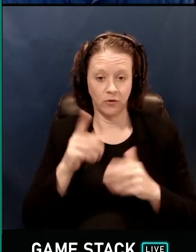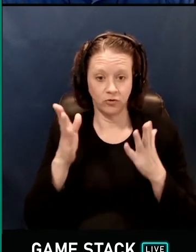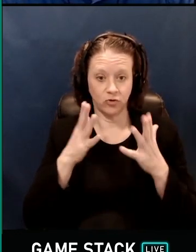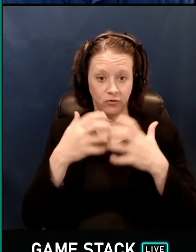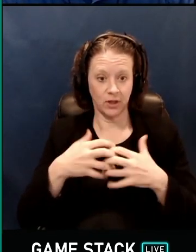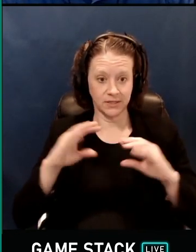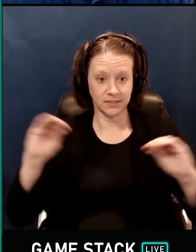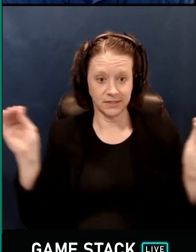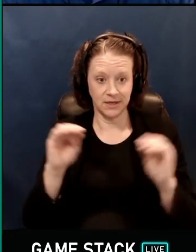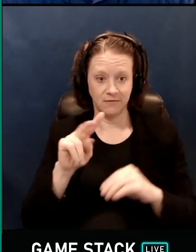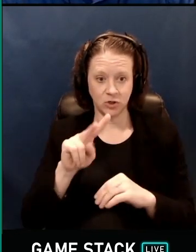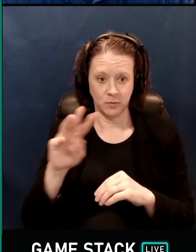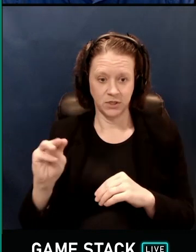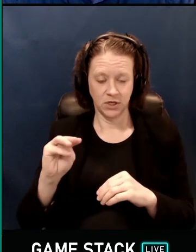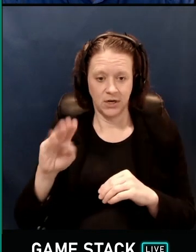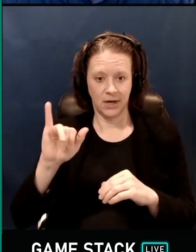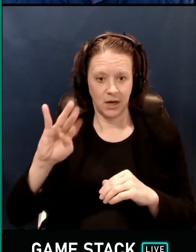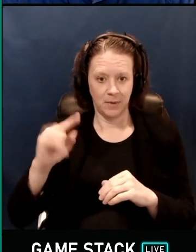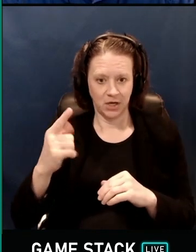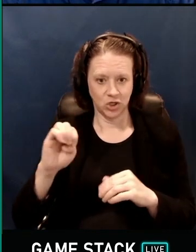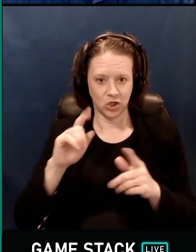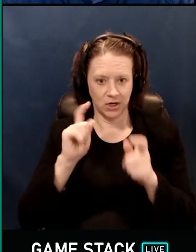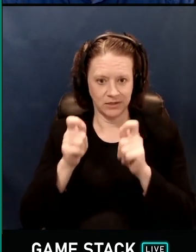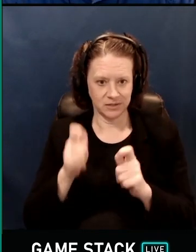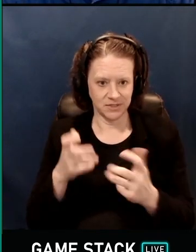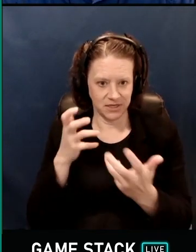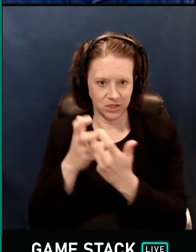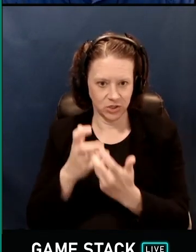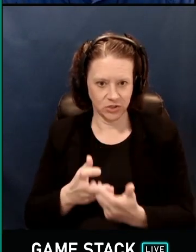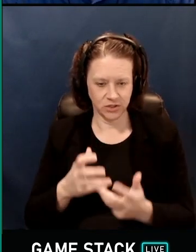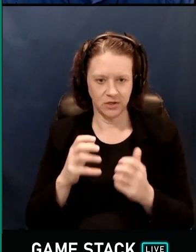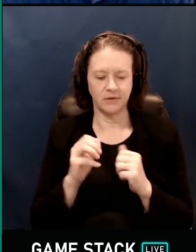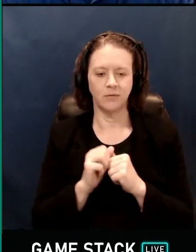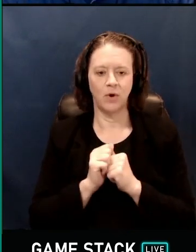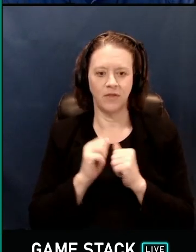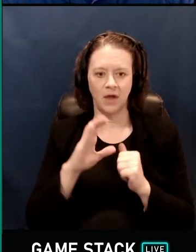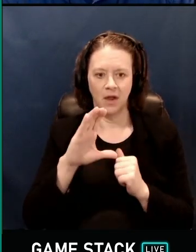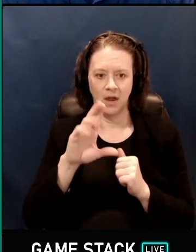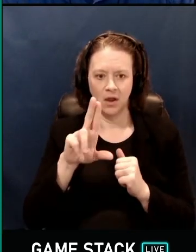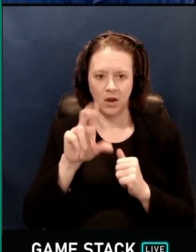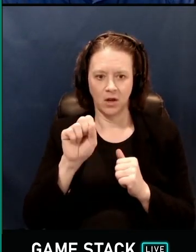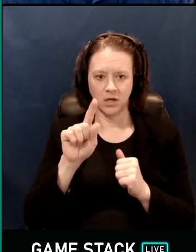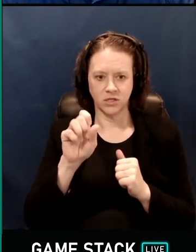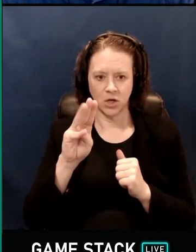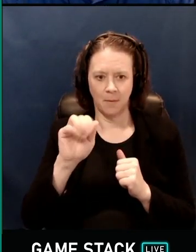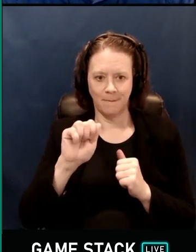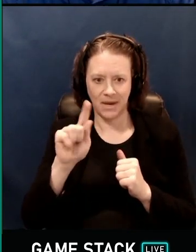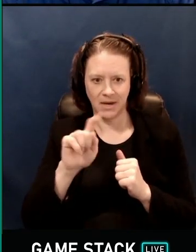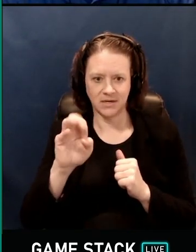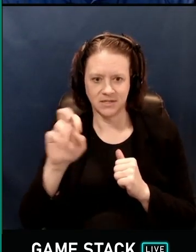virtual machine image customization, with customized CLI for providing easy